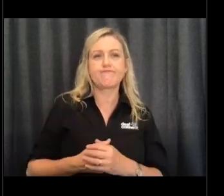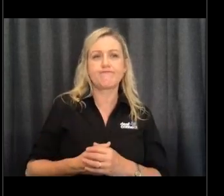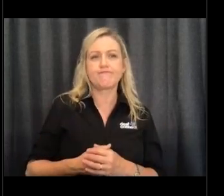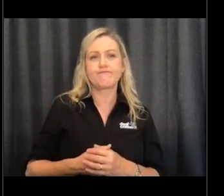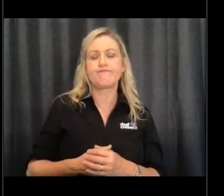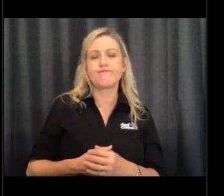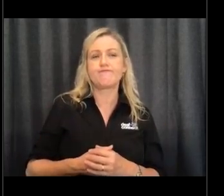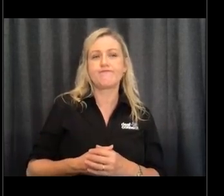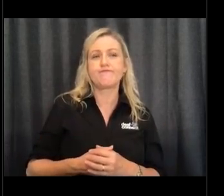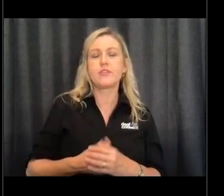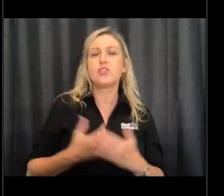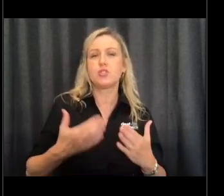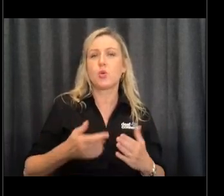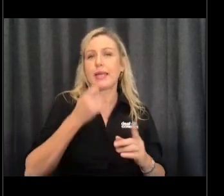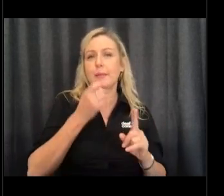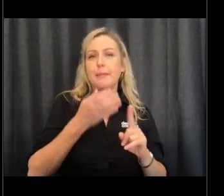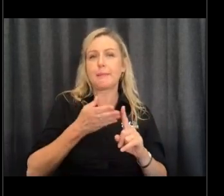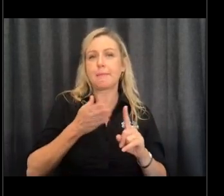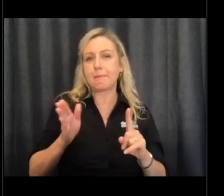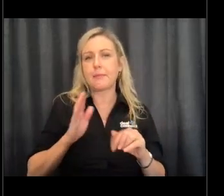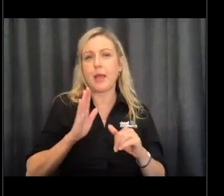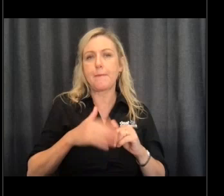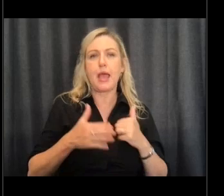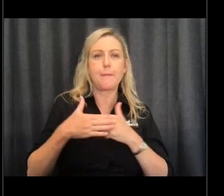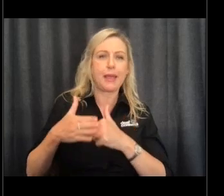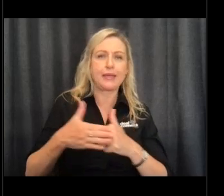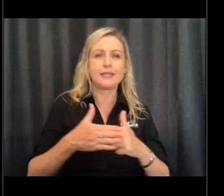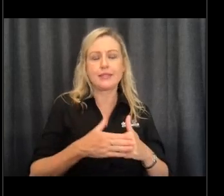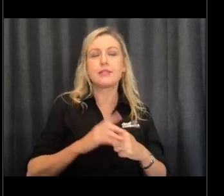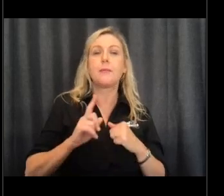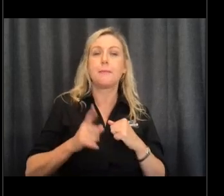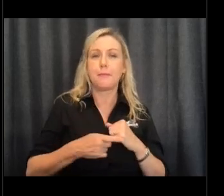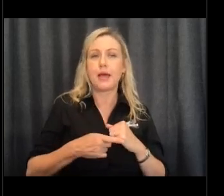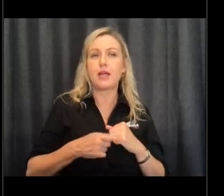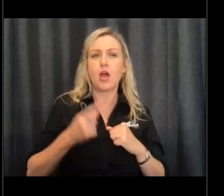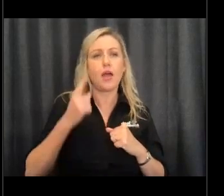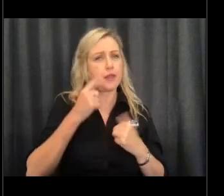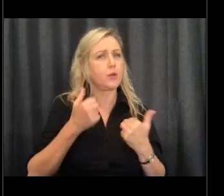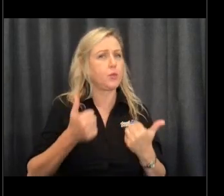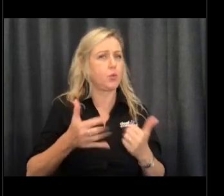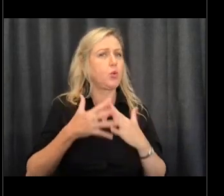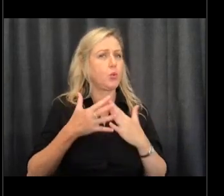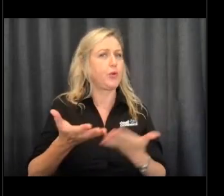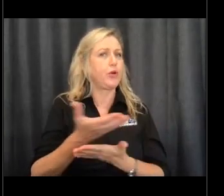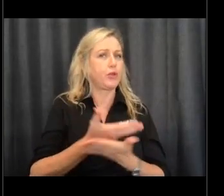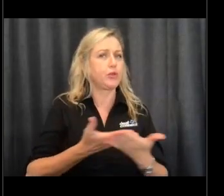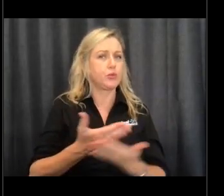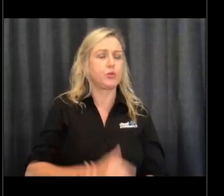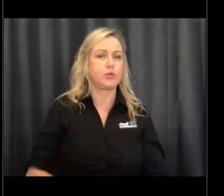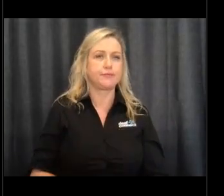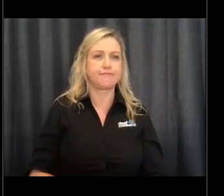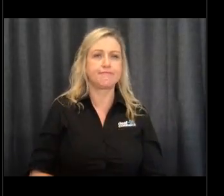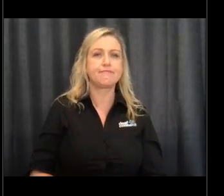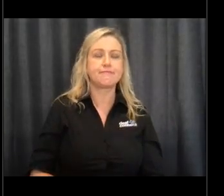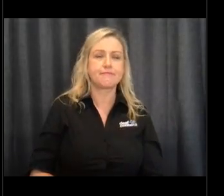We digressed a little bit from maintenance there but I think the discussion we had was really important. Definitely.